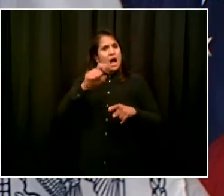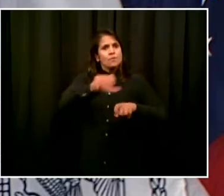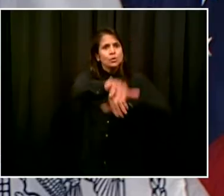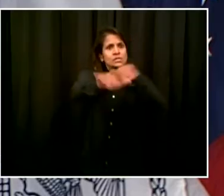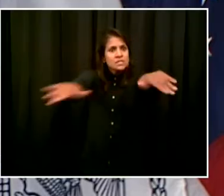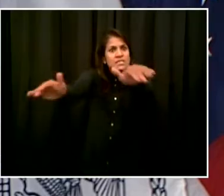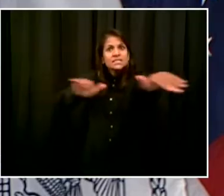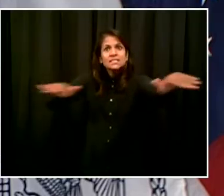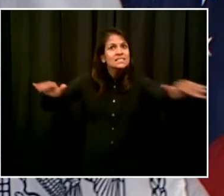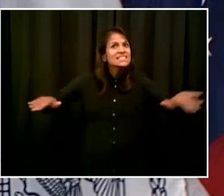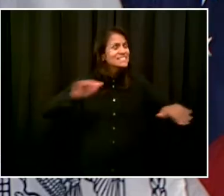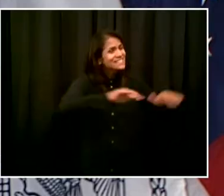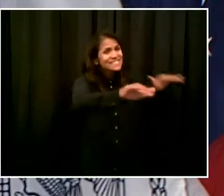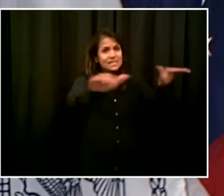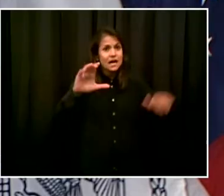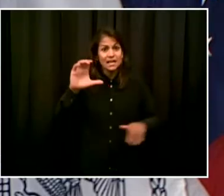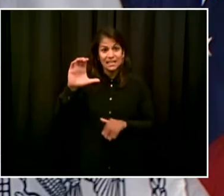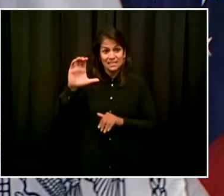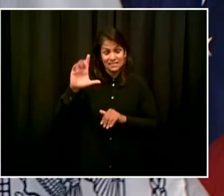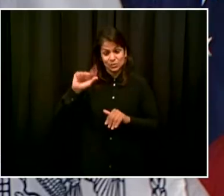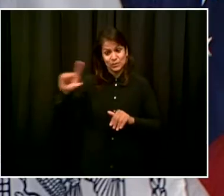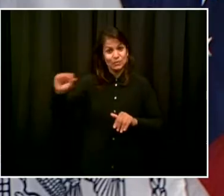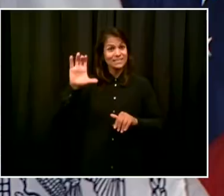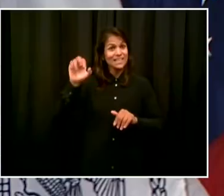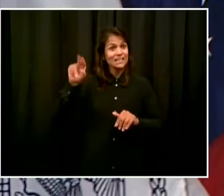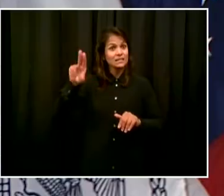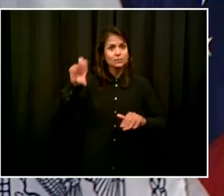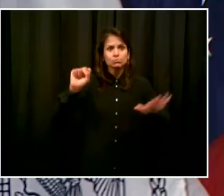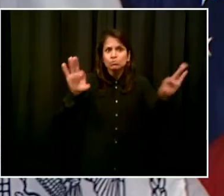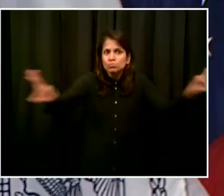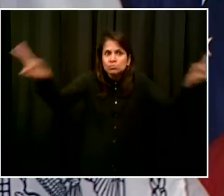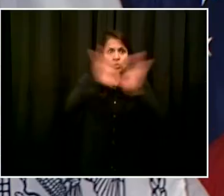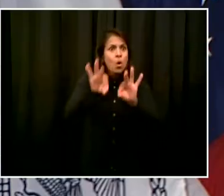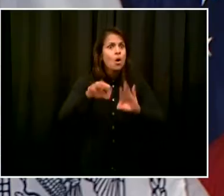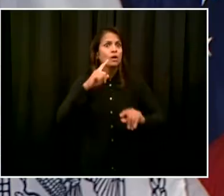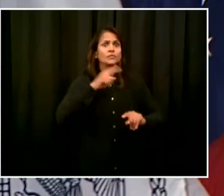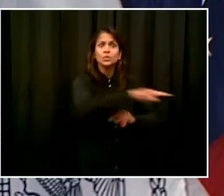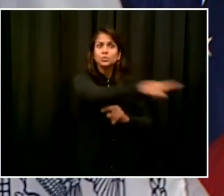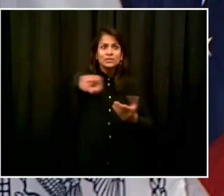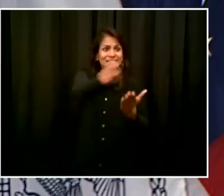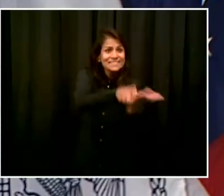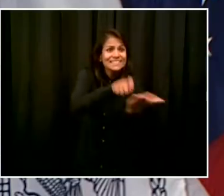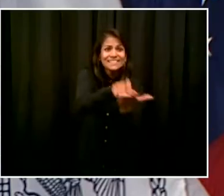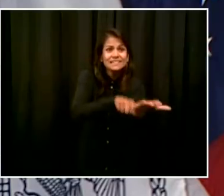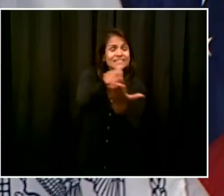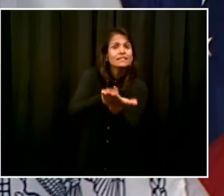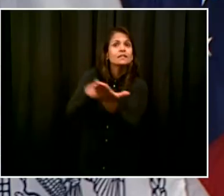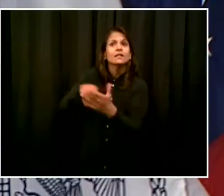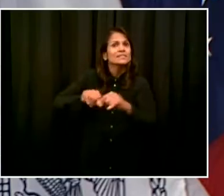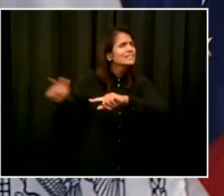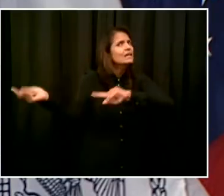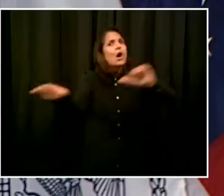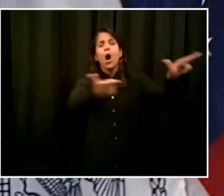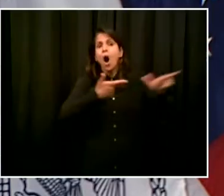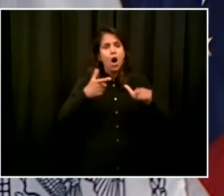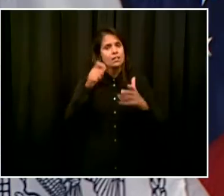RELLAY GOING VERY INTENSELY INTO COMMUNITIES TO REACH PEOPLE, AND IT NEEDS TO BE SUPERCHARGED